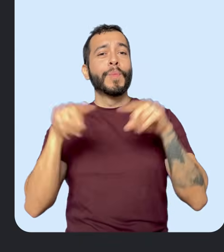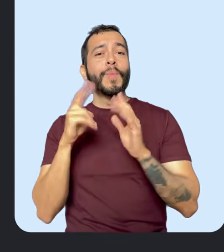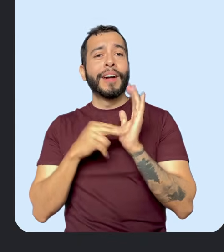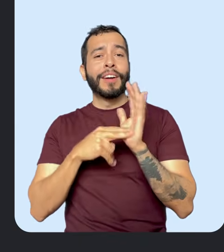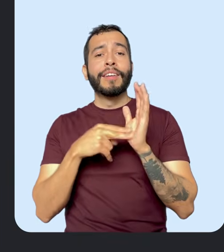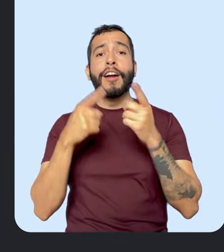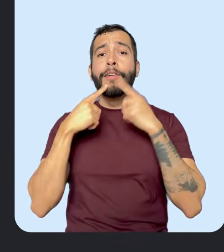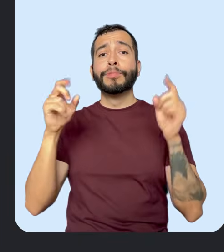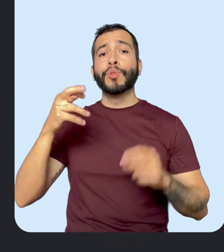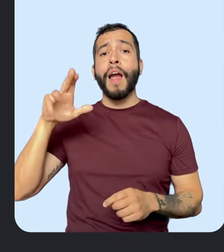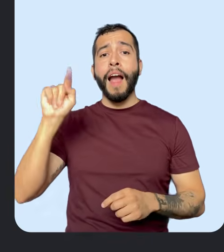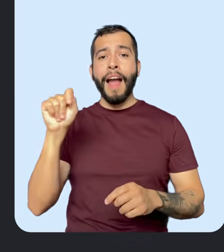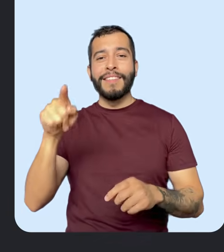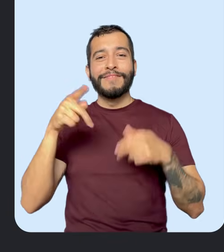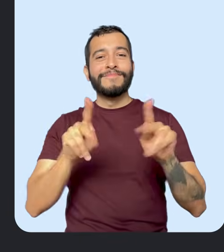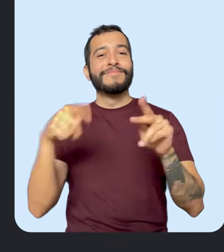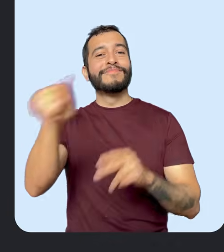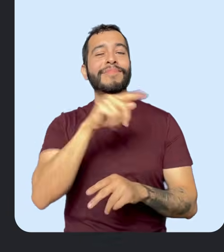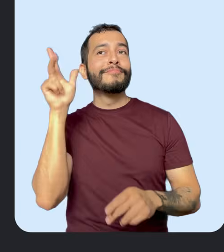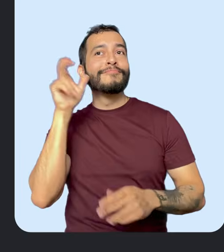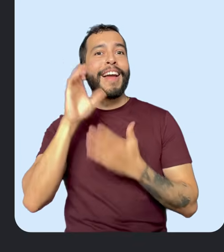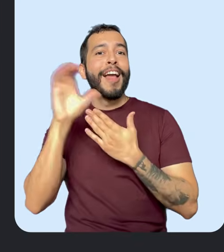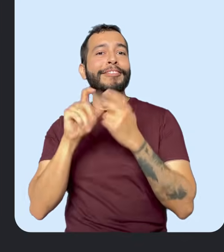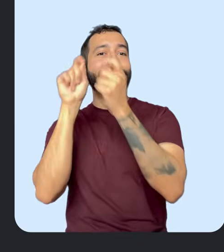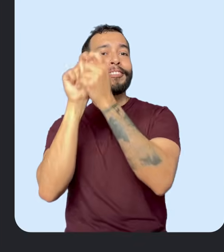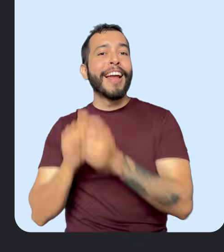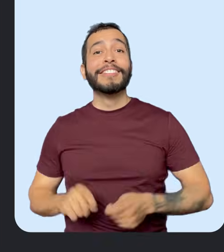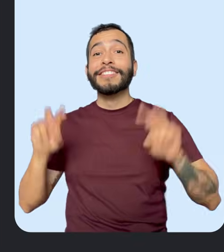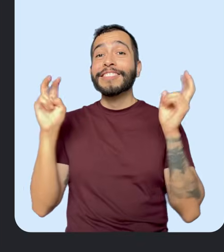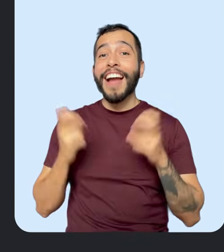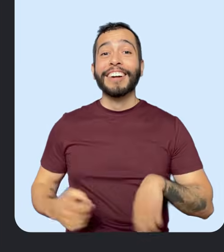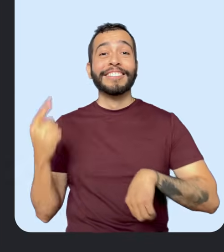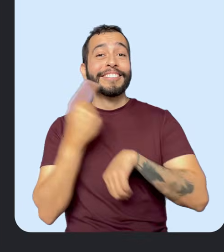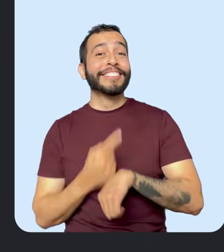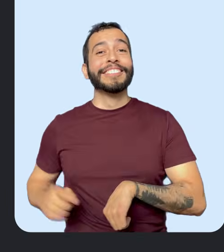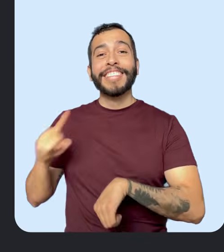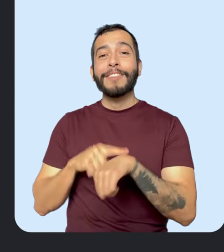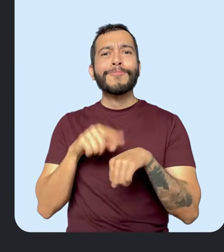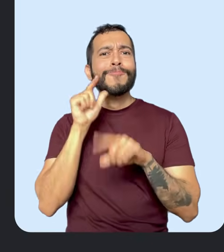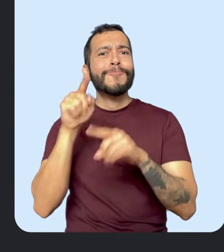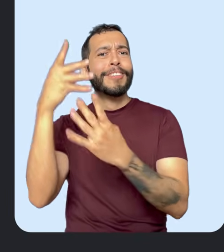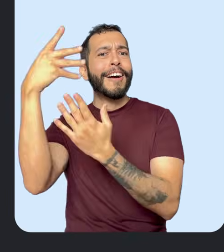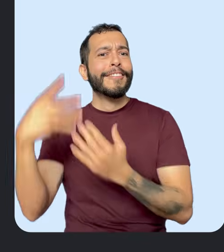Announced Shortcuts for Calendar enables users to hear Calendar details like the title, date and time and the guest list